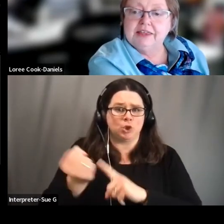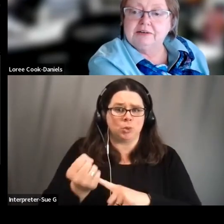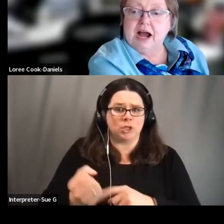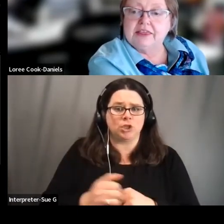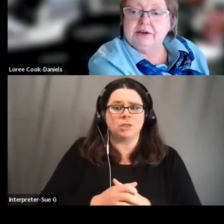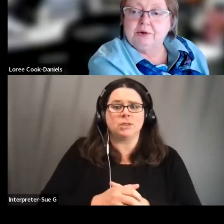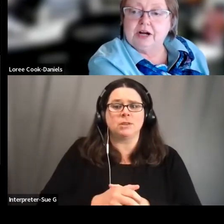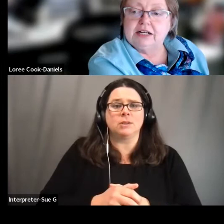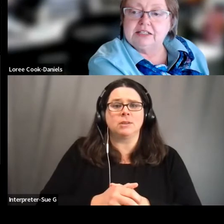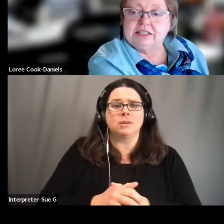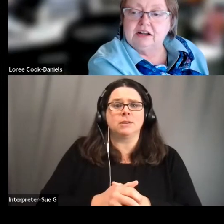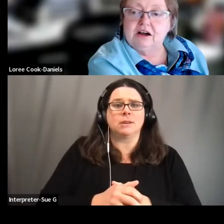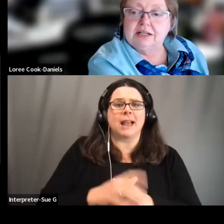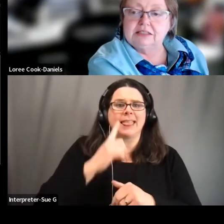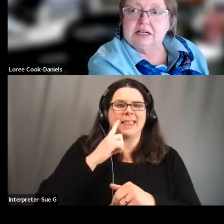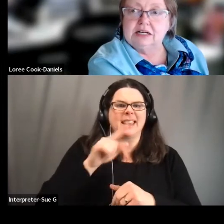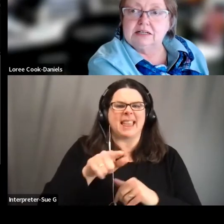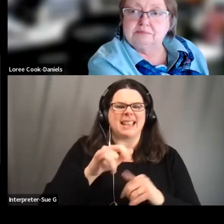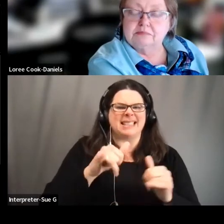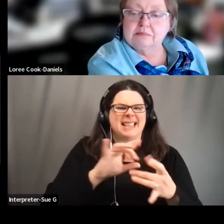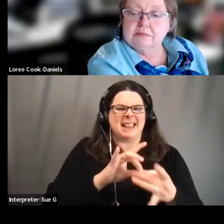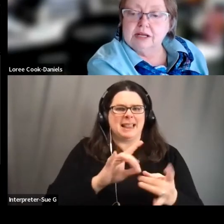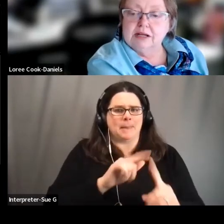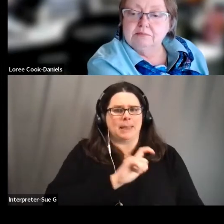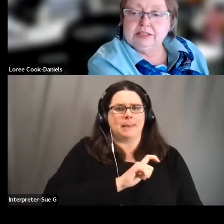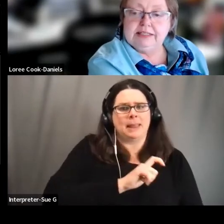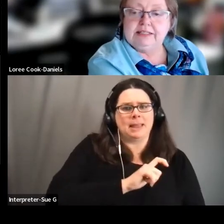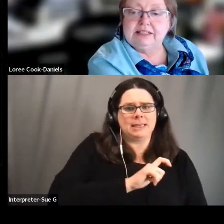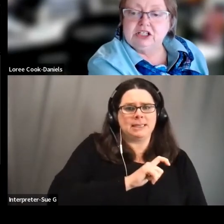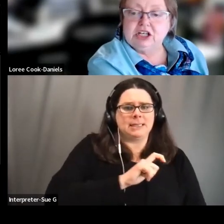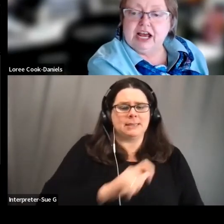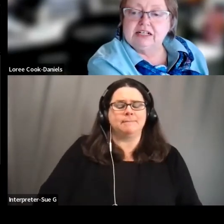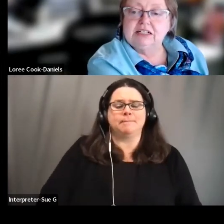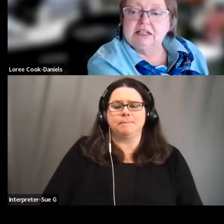I think we're kind of still on police in the chat.